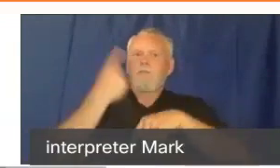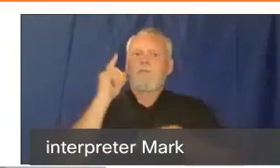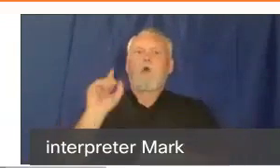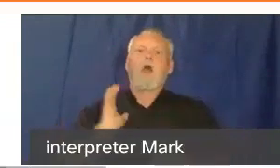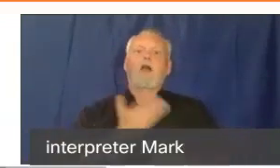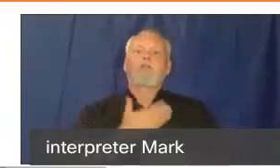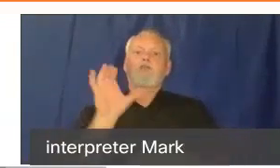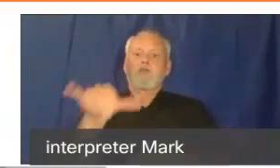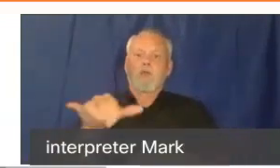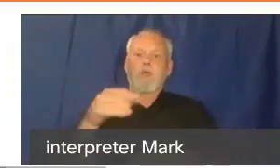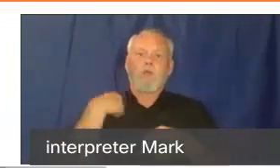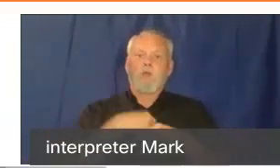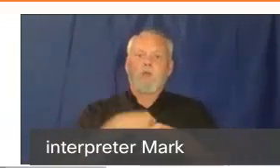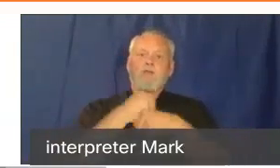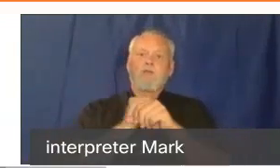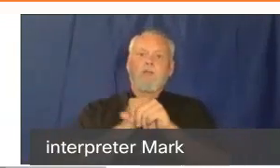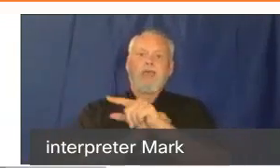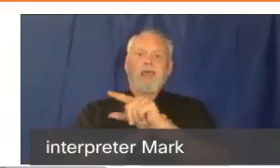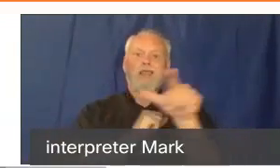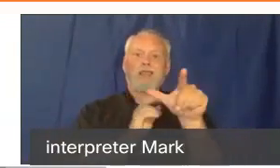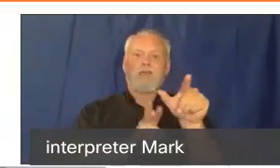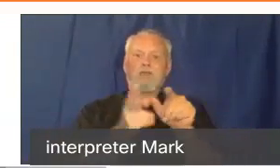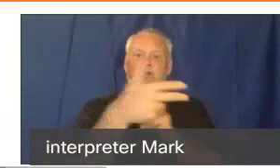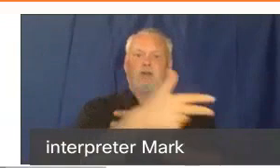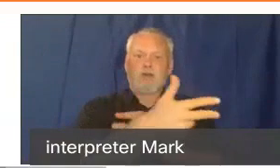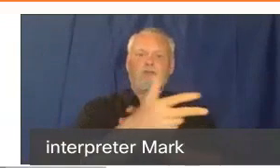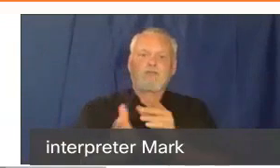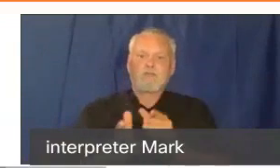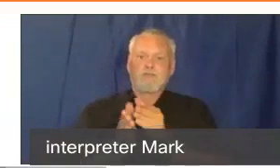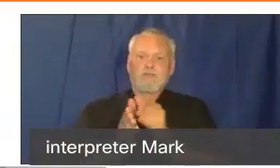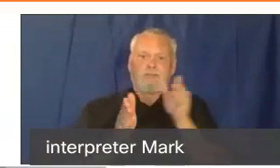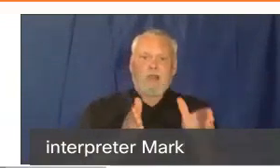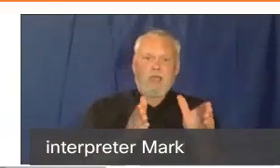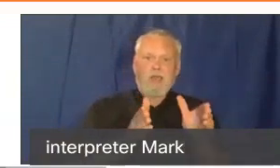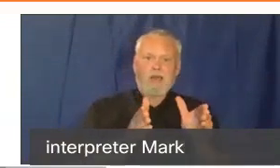We have to create a left, turn pocket lane because otherwise we'll have left turning traffic.